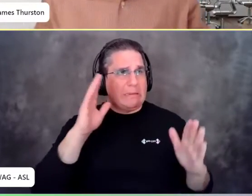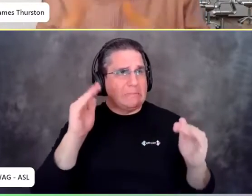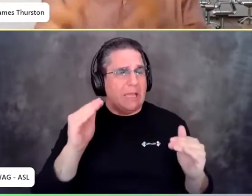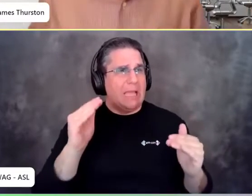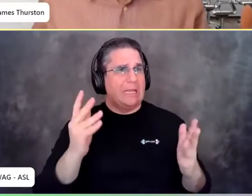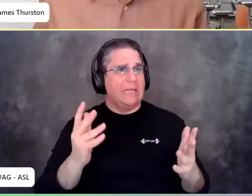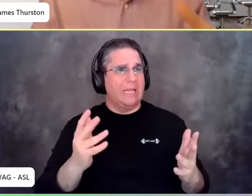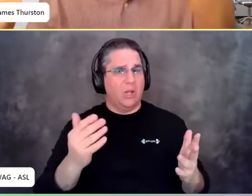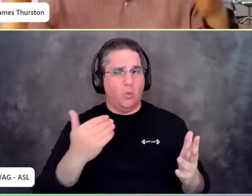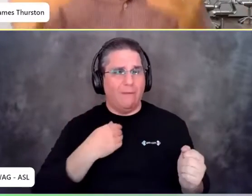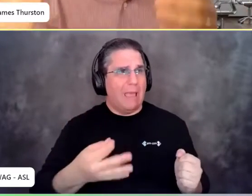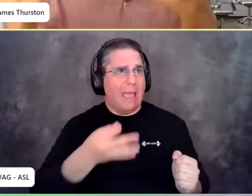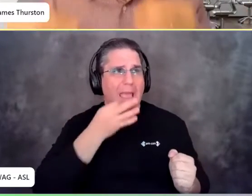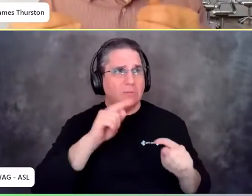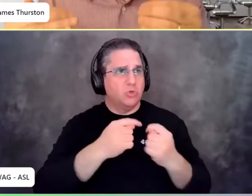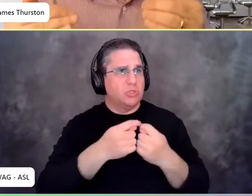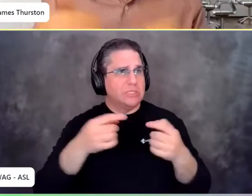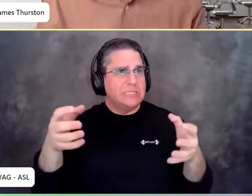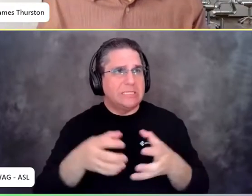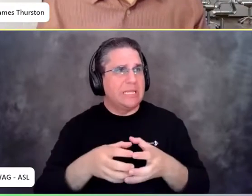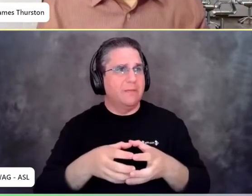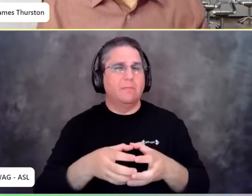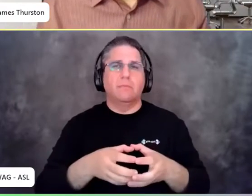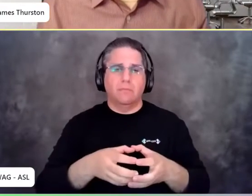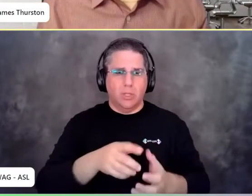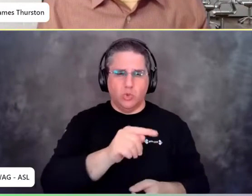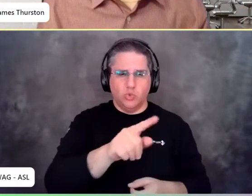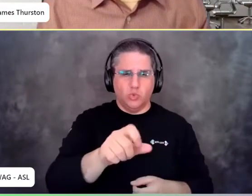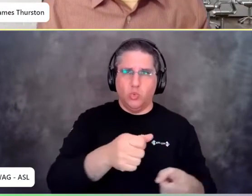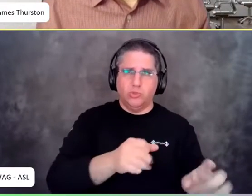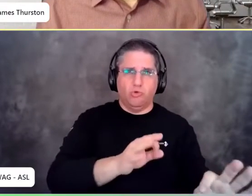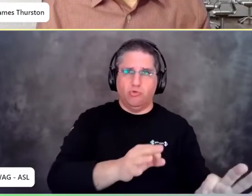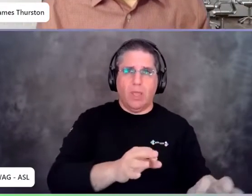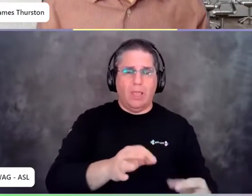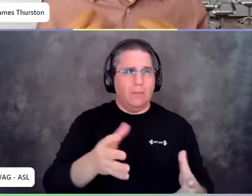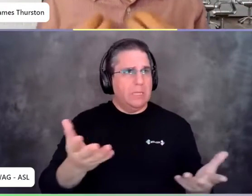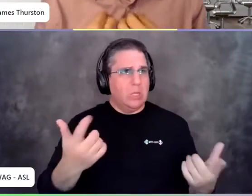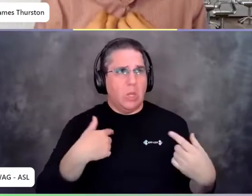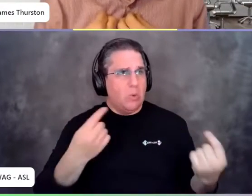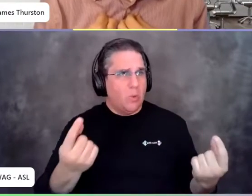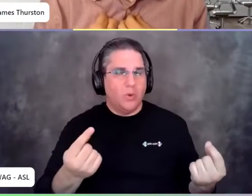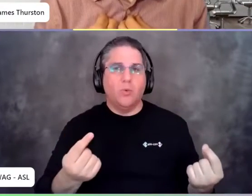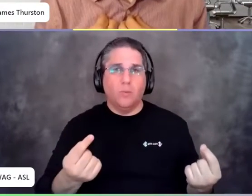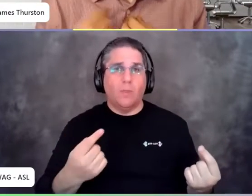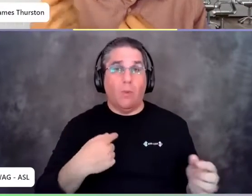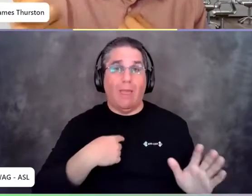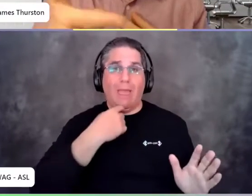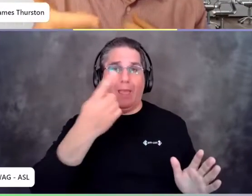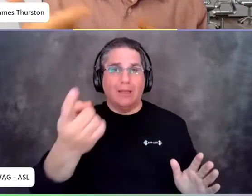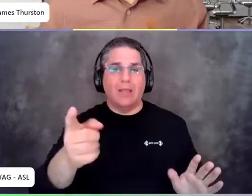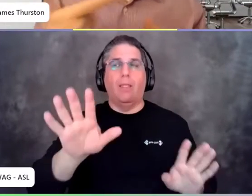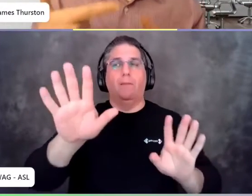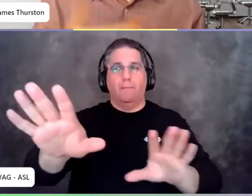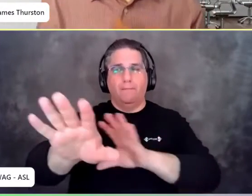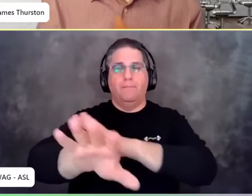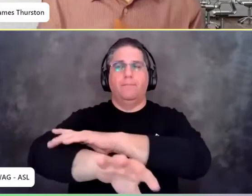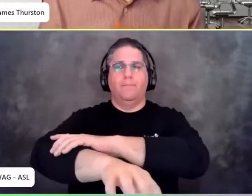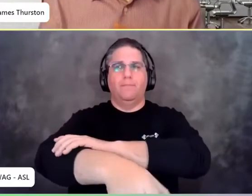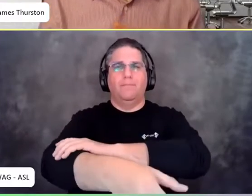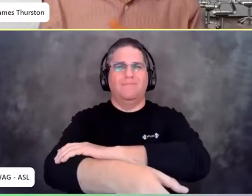in the now. I've had a lot of conversations with organizations about you know, ohh gosh, our scores are way lower than we thought they were going to be, and again -- this is an expert team that comes up with this, using